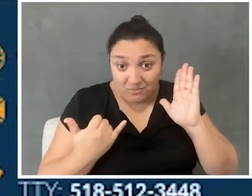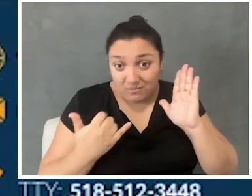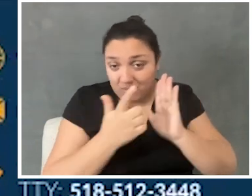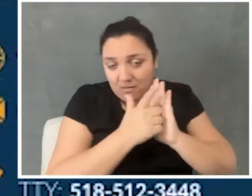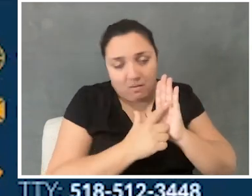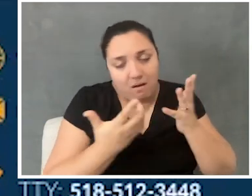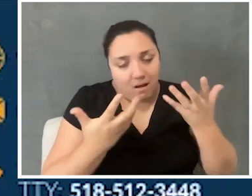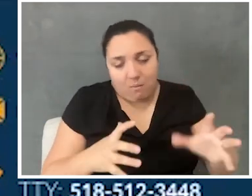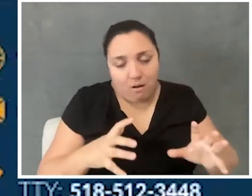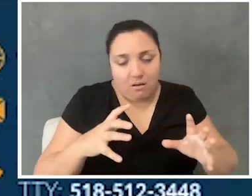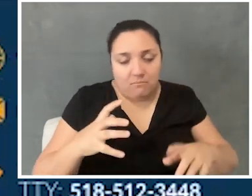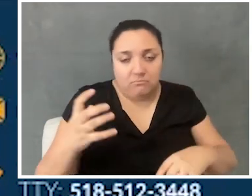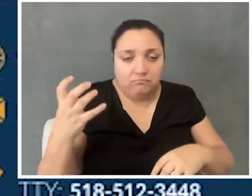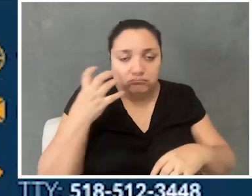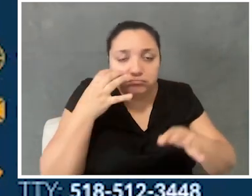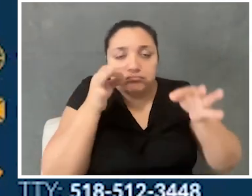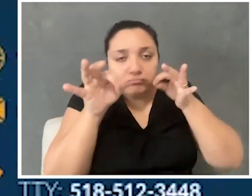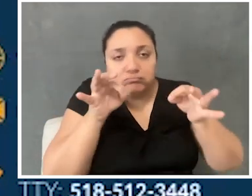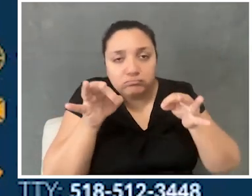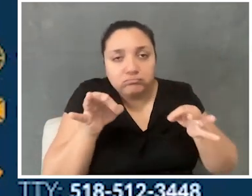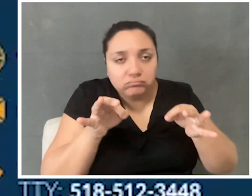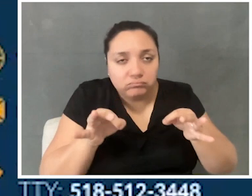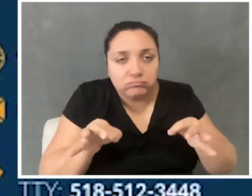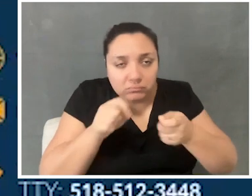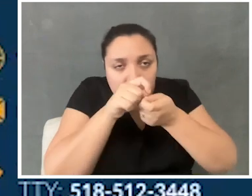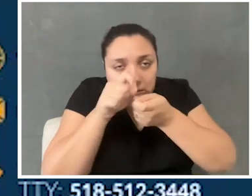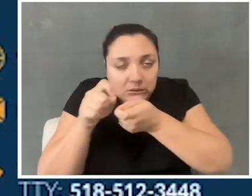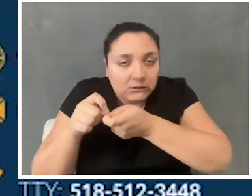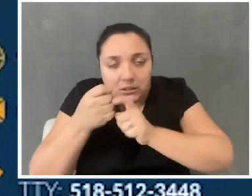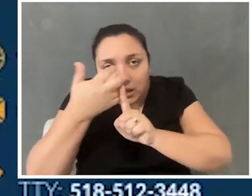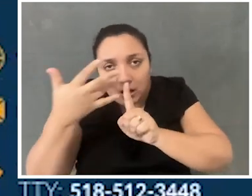and I won't go into all of the nitty gritty details here,